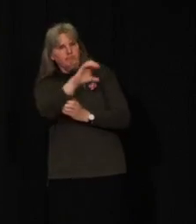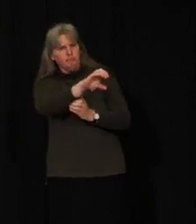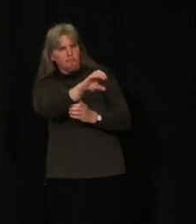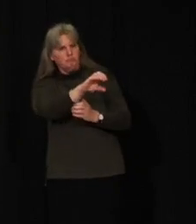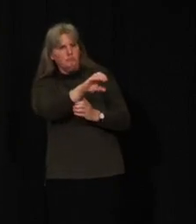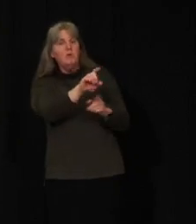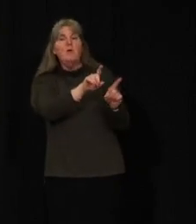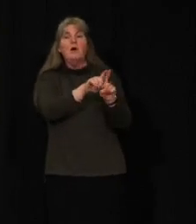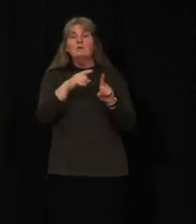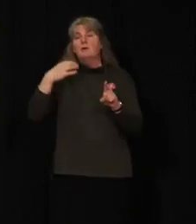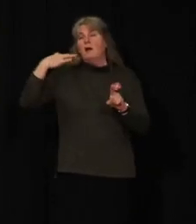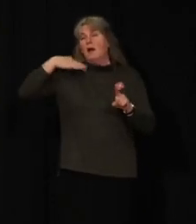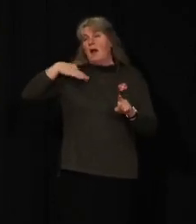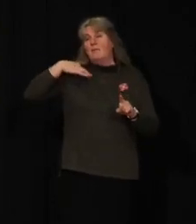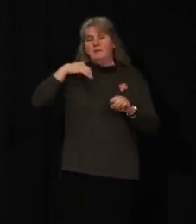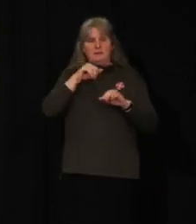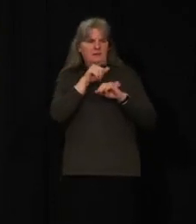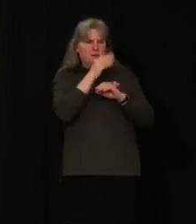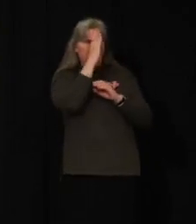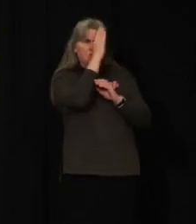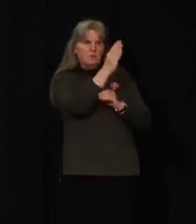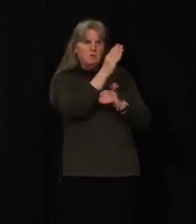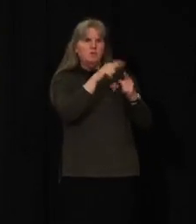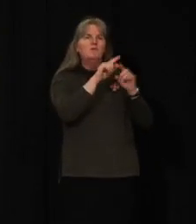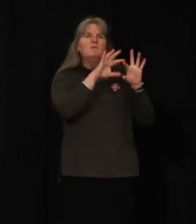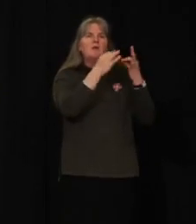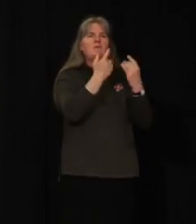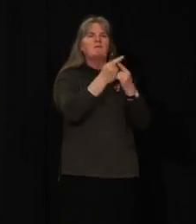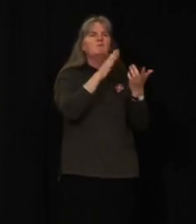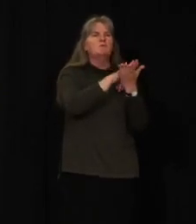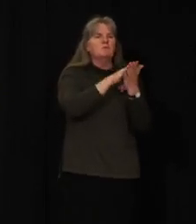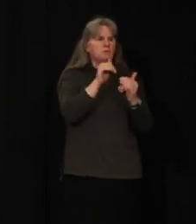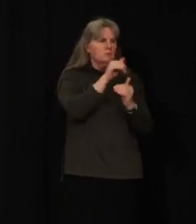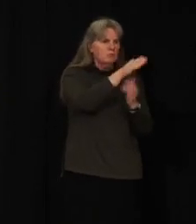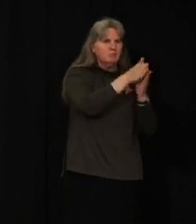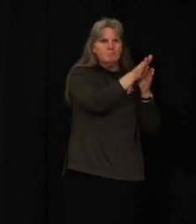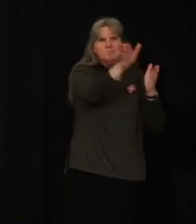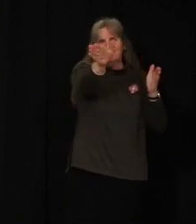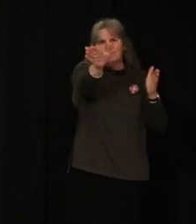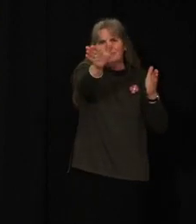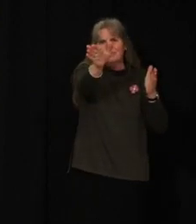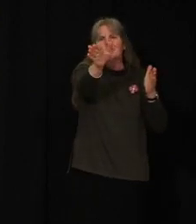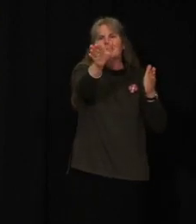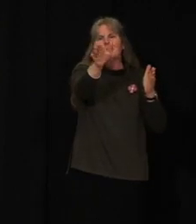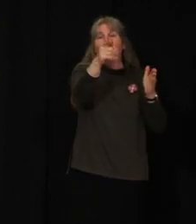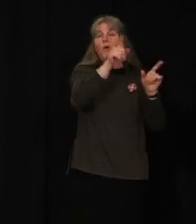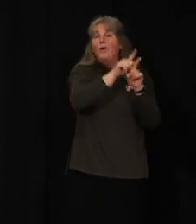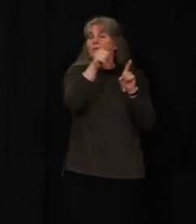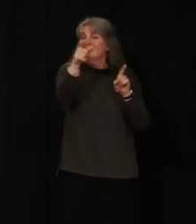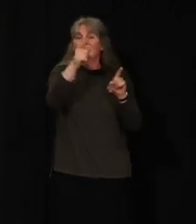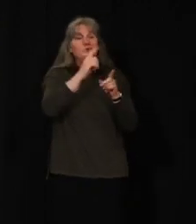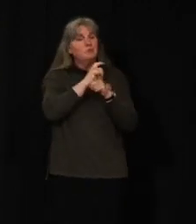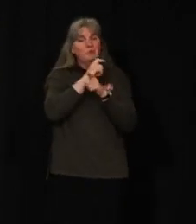Applications will also be sent directly to families through the schools. People can also call support